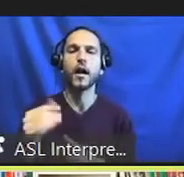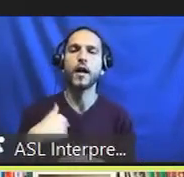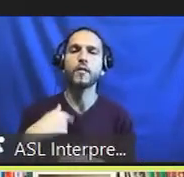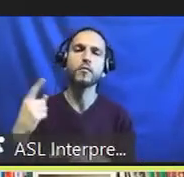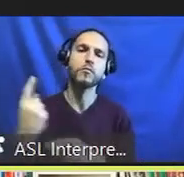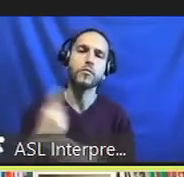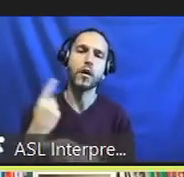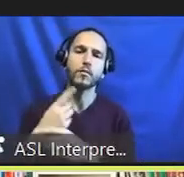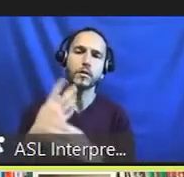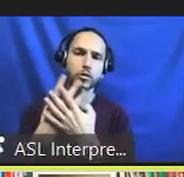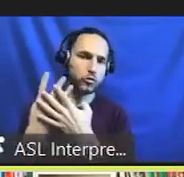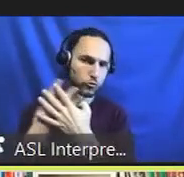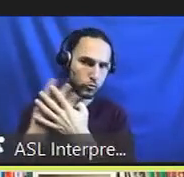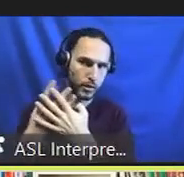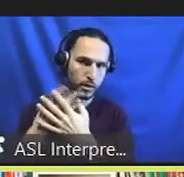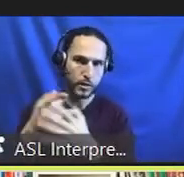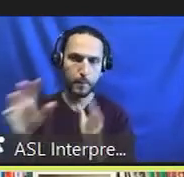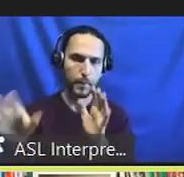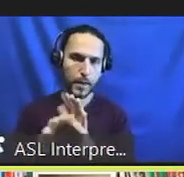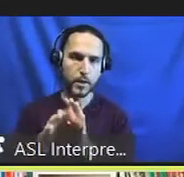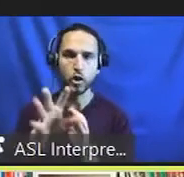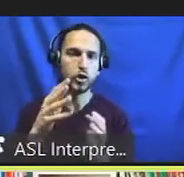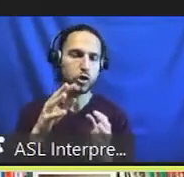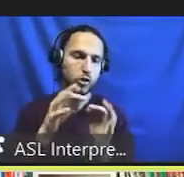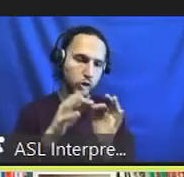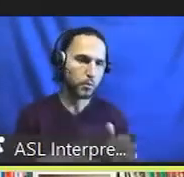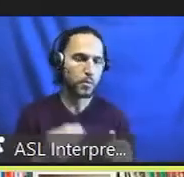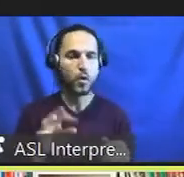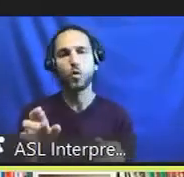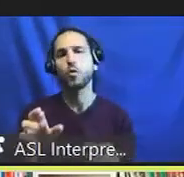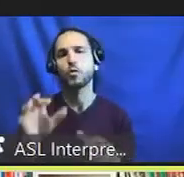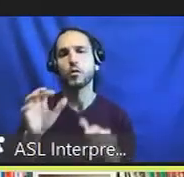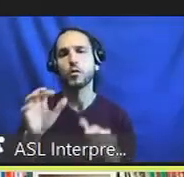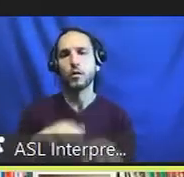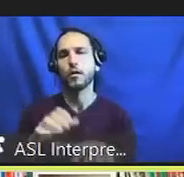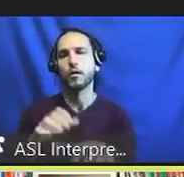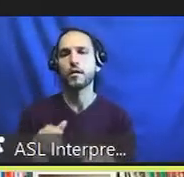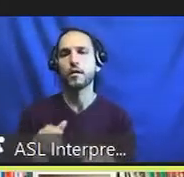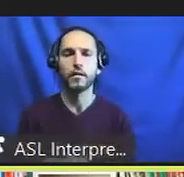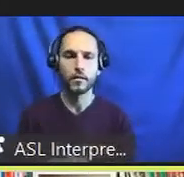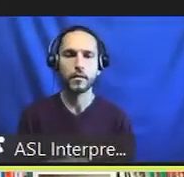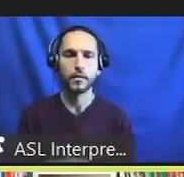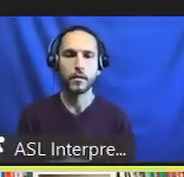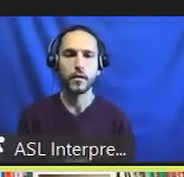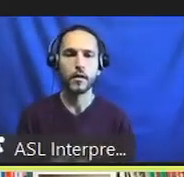procedures when you select your interpreters or your captioners. The third is, a little bit like I